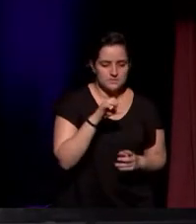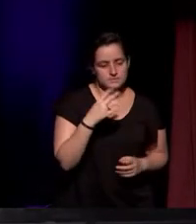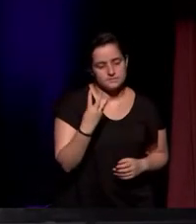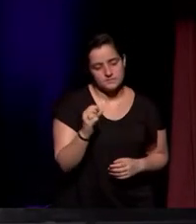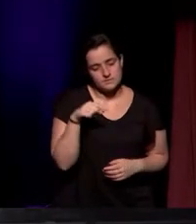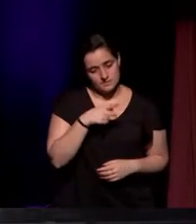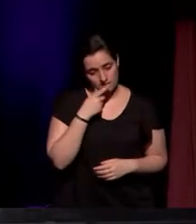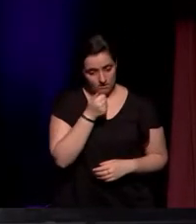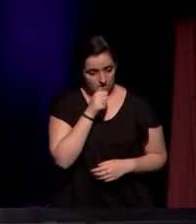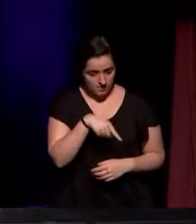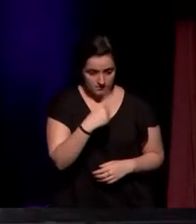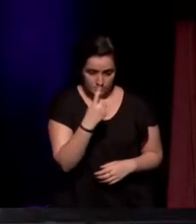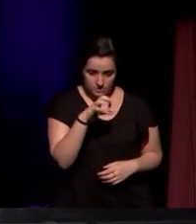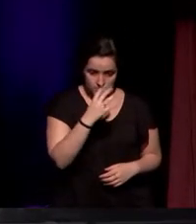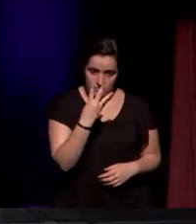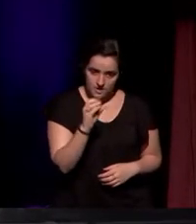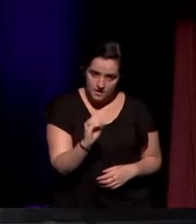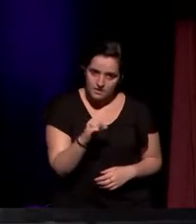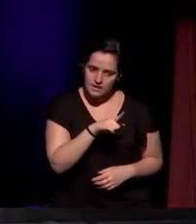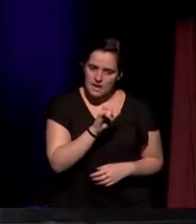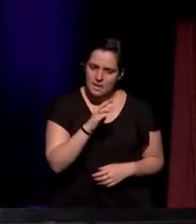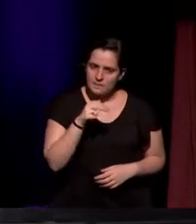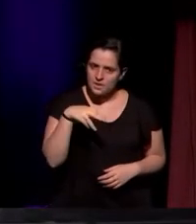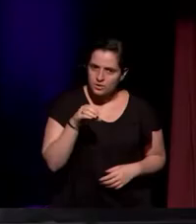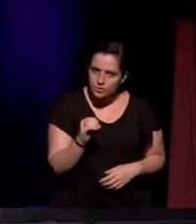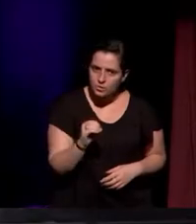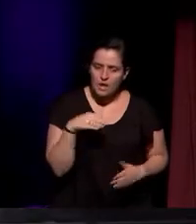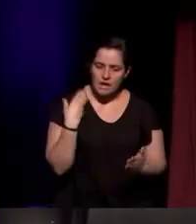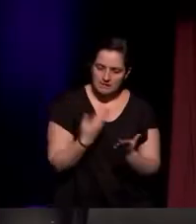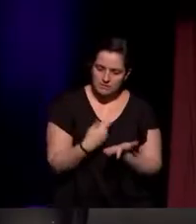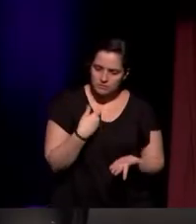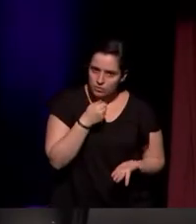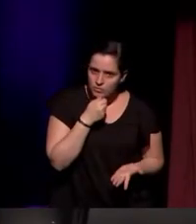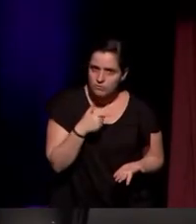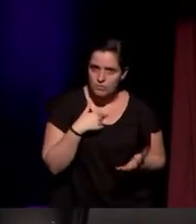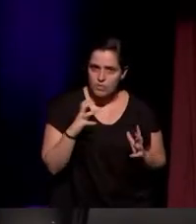Lebanon as it is known today did not yet exist,